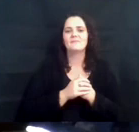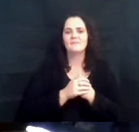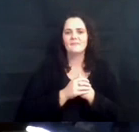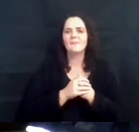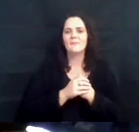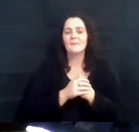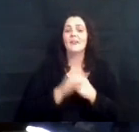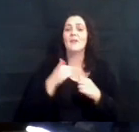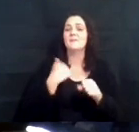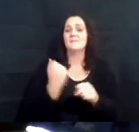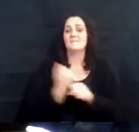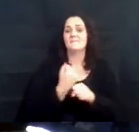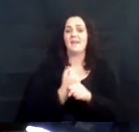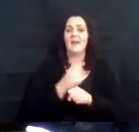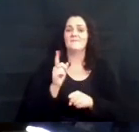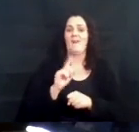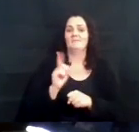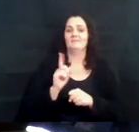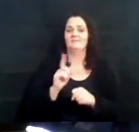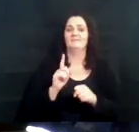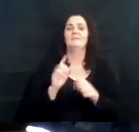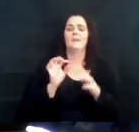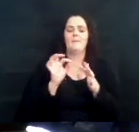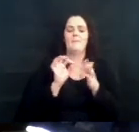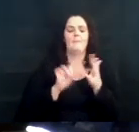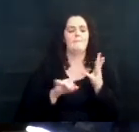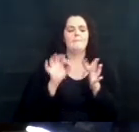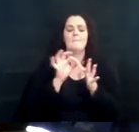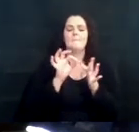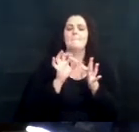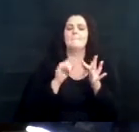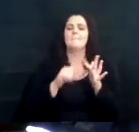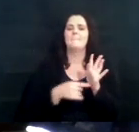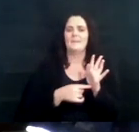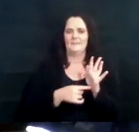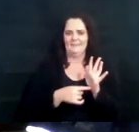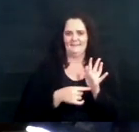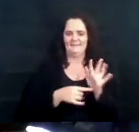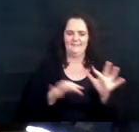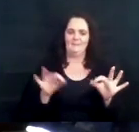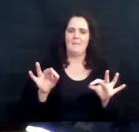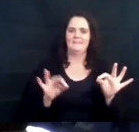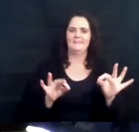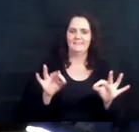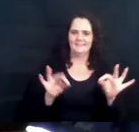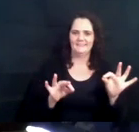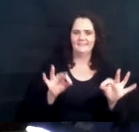small drawing puppets and so a needle and thread, we're going to be making very very simple joints.